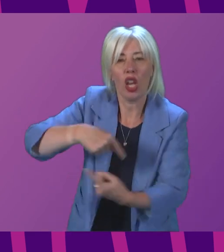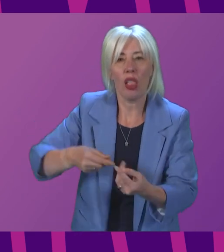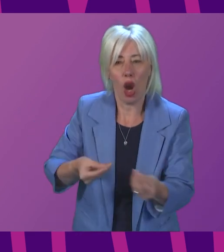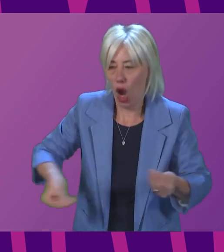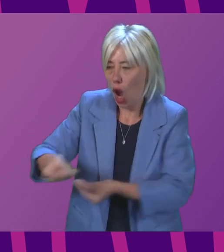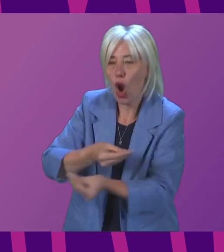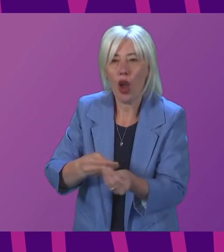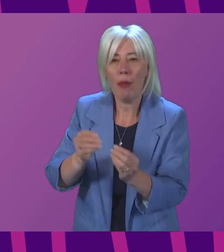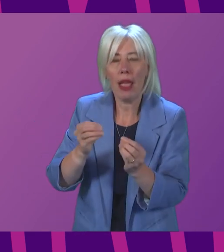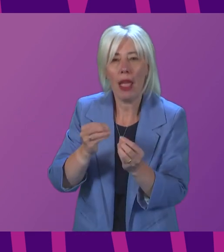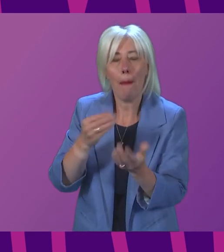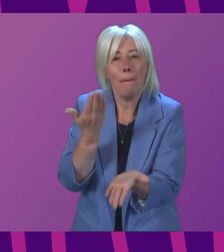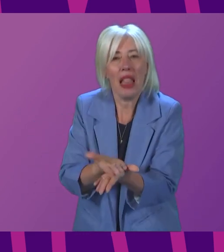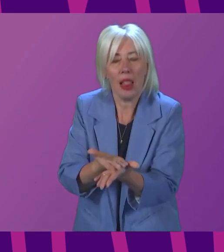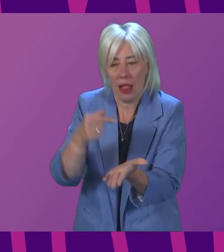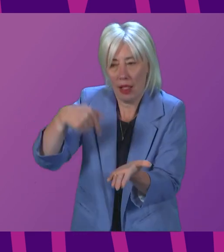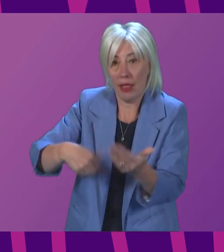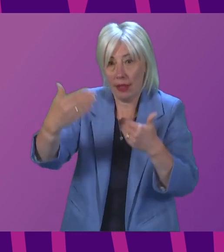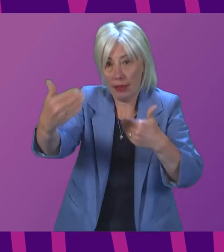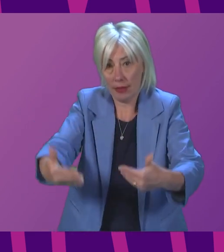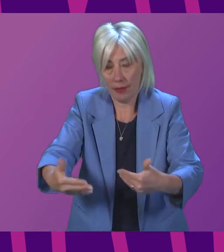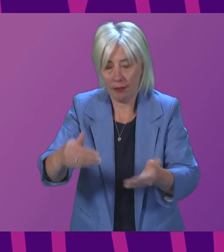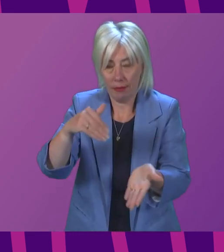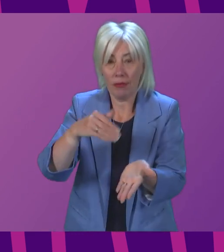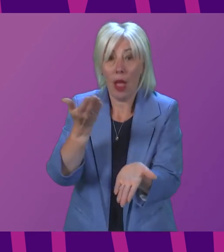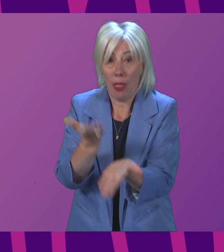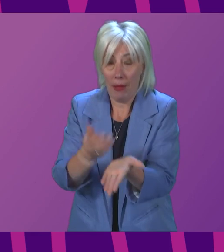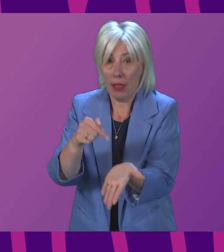We will obviously consult on the contents of that bill in May.